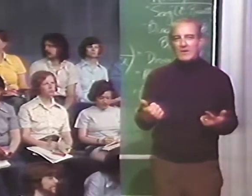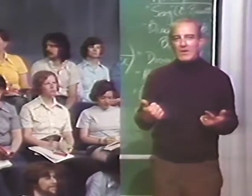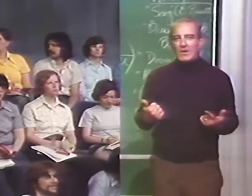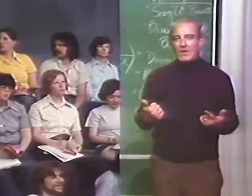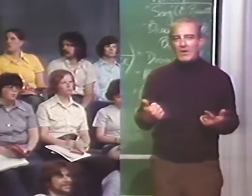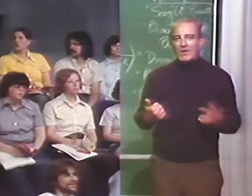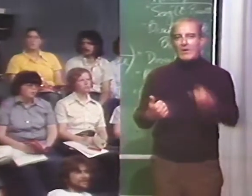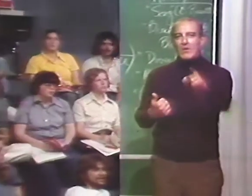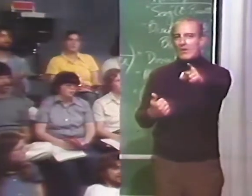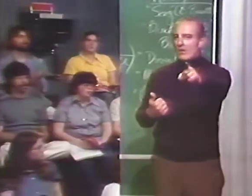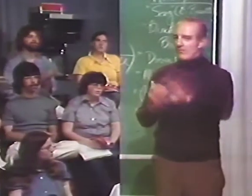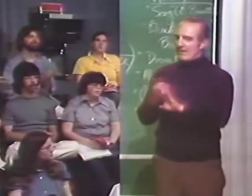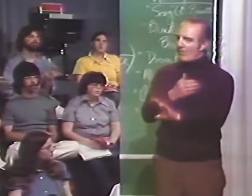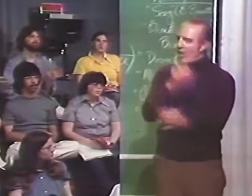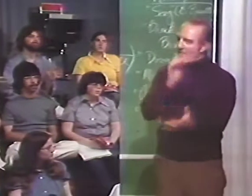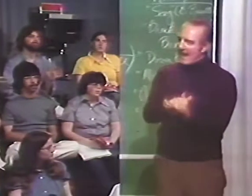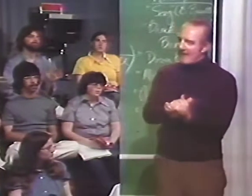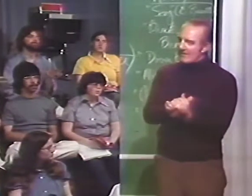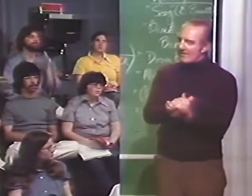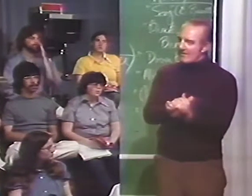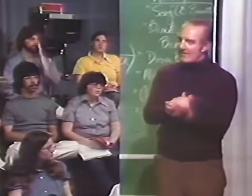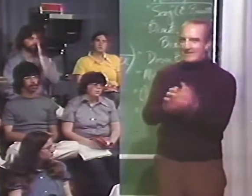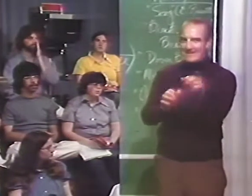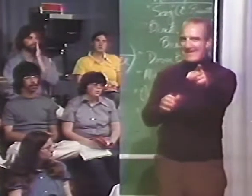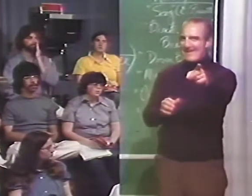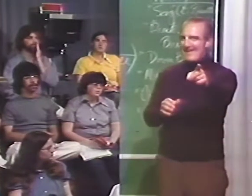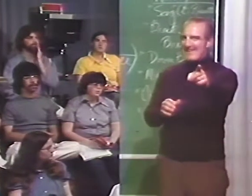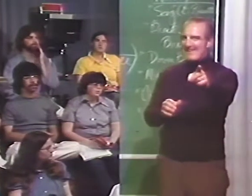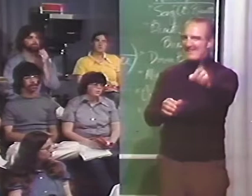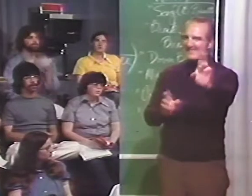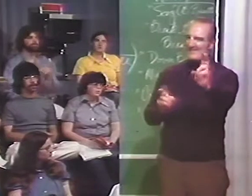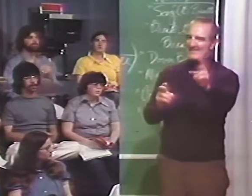WHAT ELSE? AH, BEFORE MARRY.